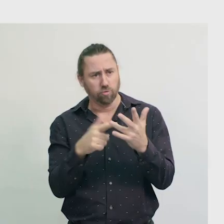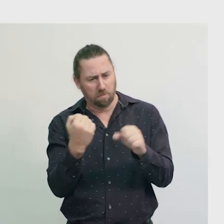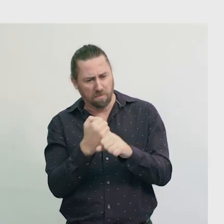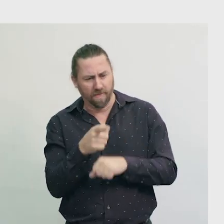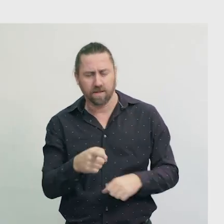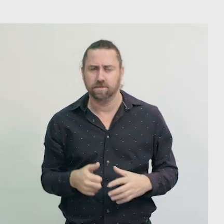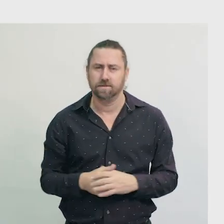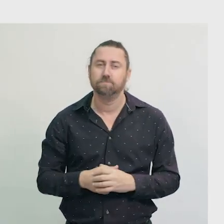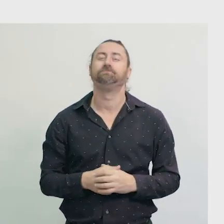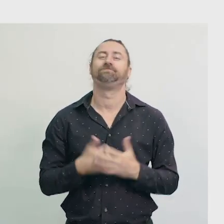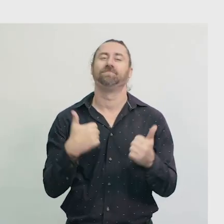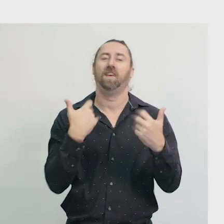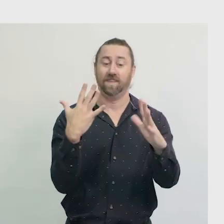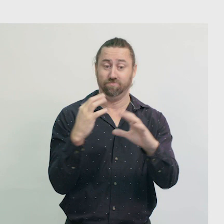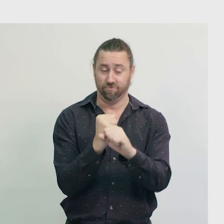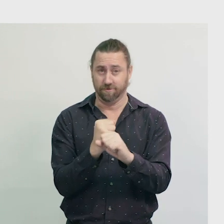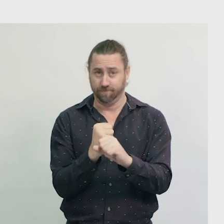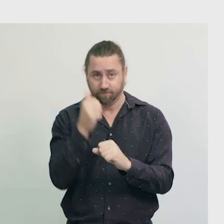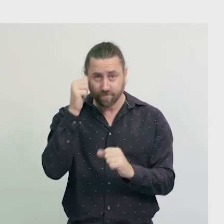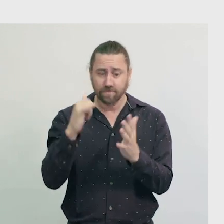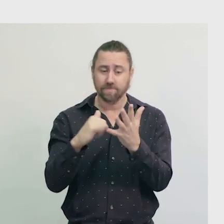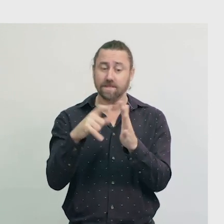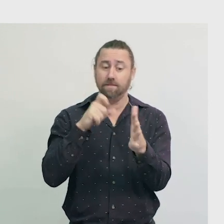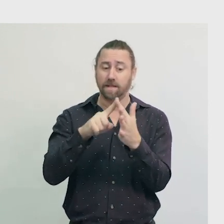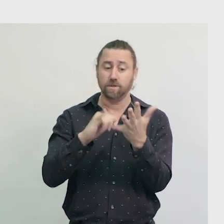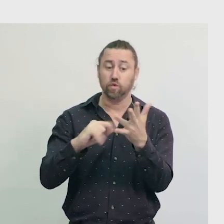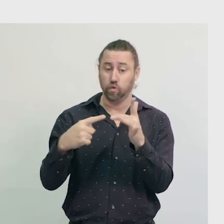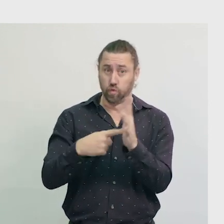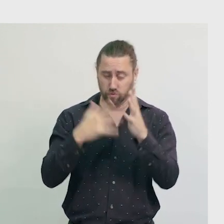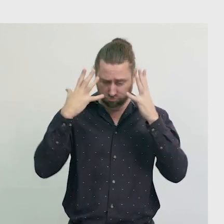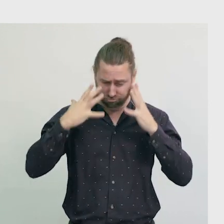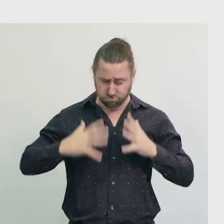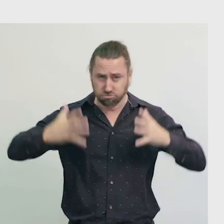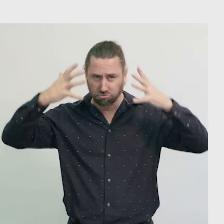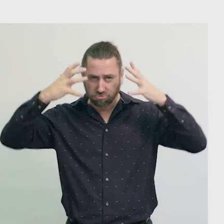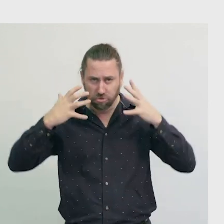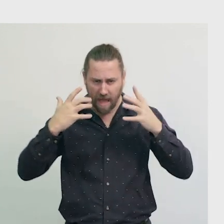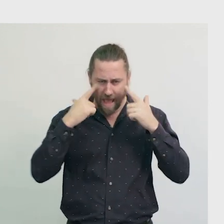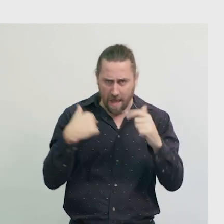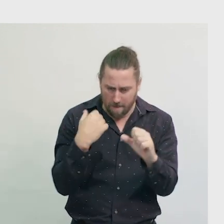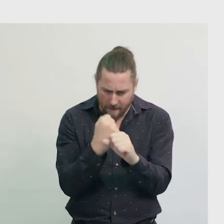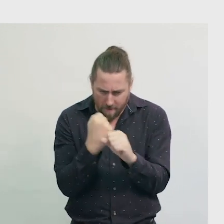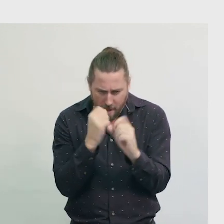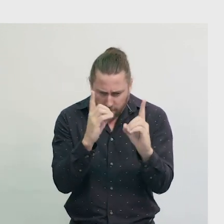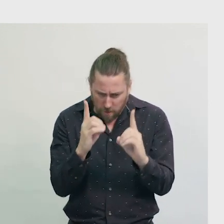Okay, let's recap what we've learnt today. We now know that the spacesuits worn by astronauts had to be carefully designed,